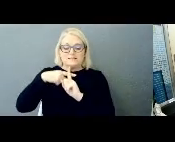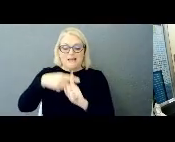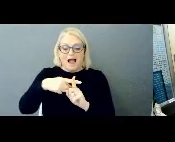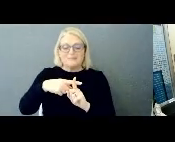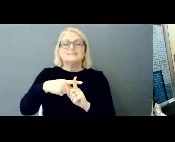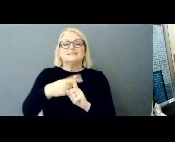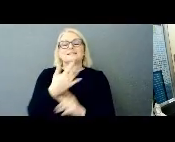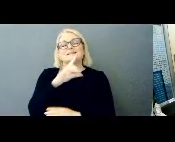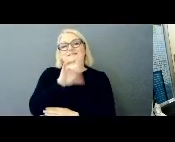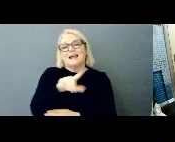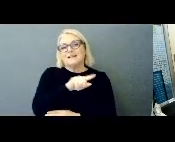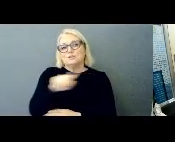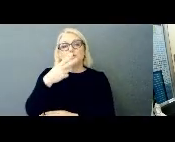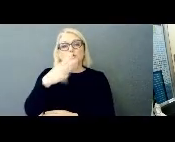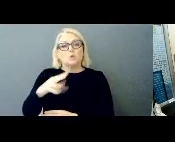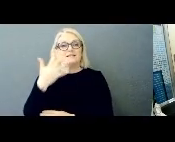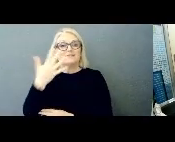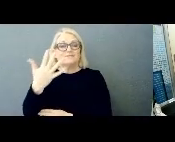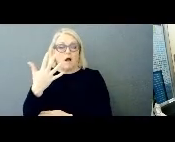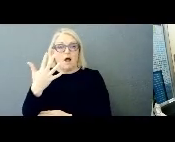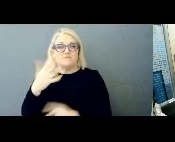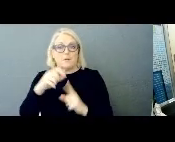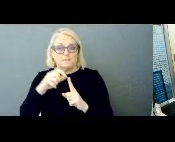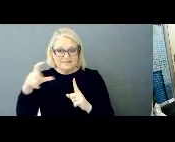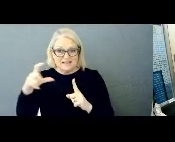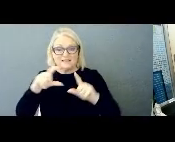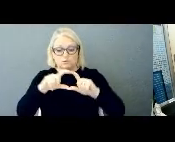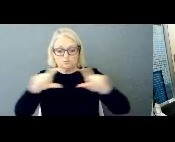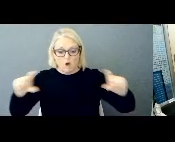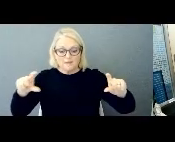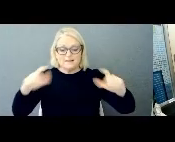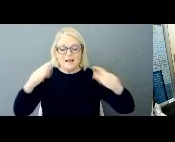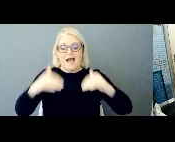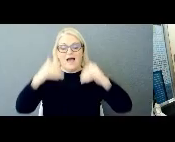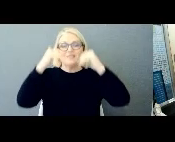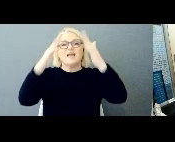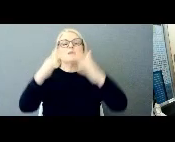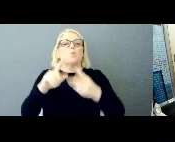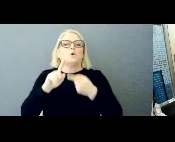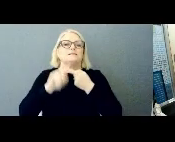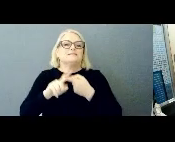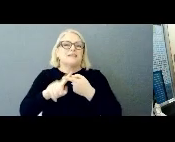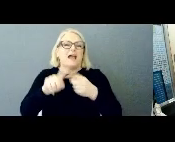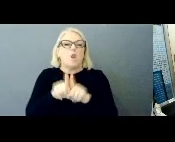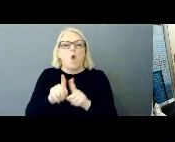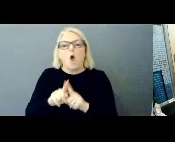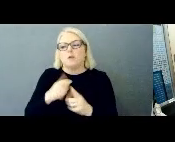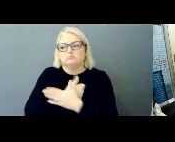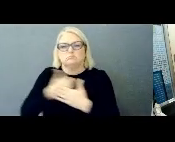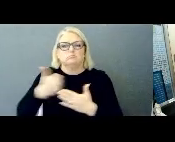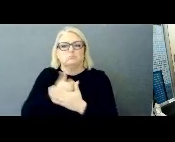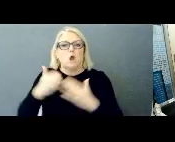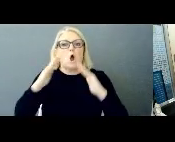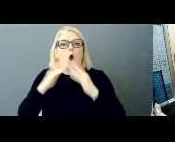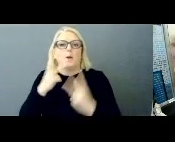where you're responding, and what's sustained, like sustained nurse home visiting. And in fact, some very groovy things we've been doing about: